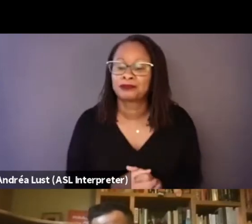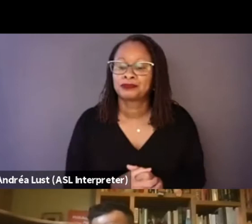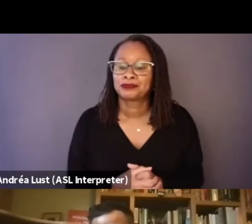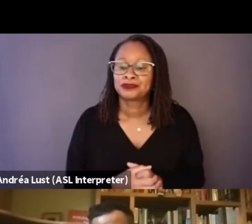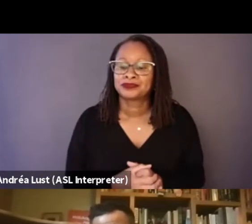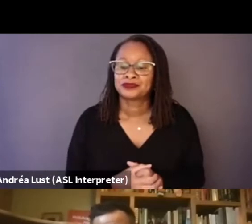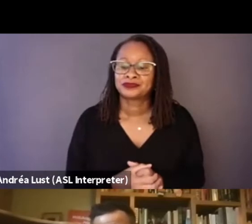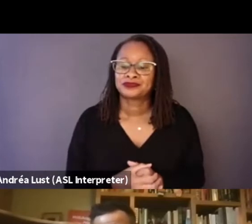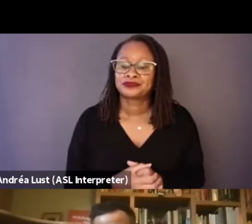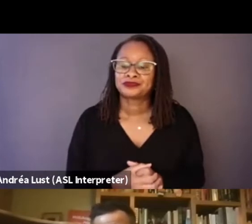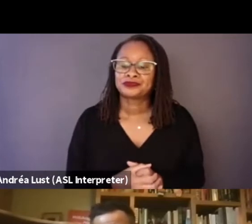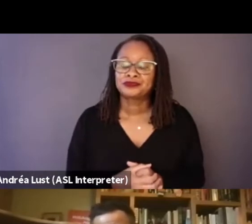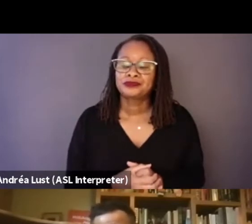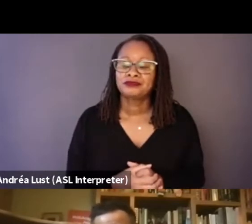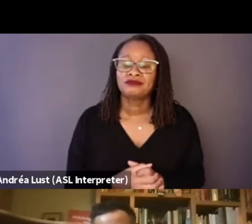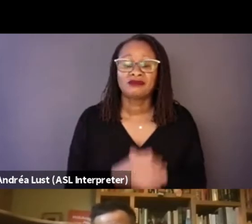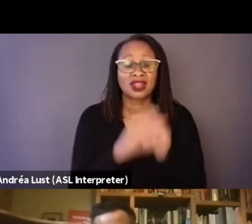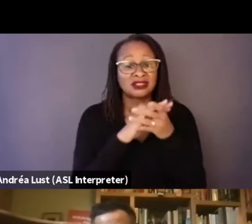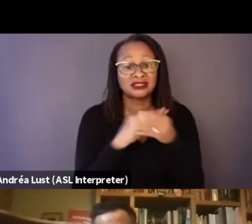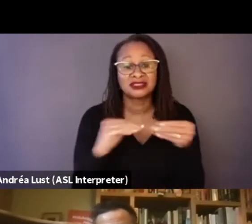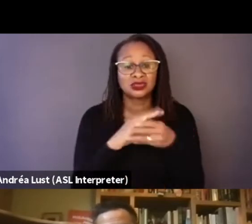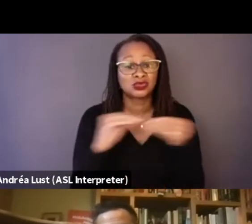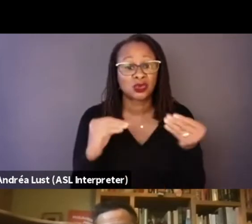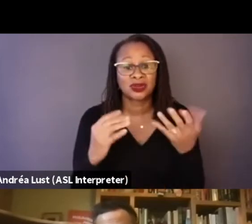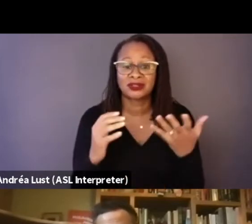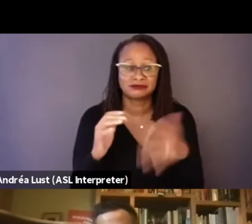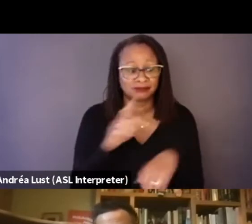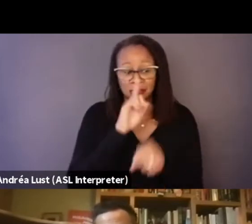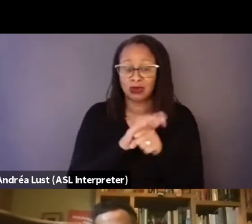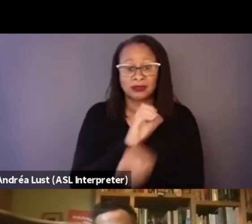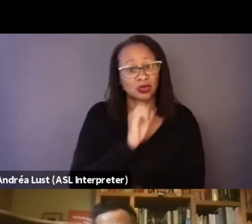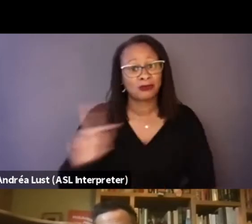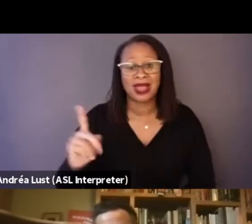And, this is the story to come back, this is a promise to go for Congo, but in reality